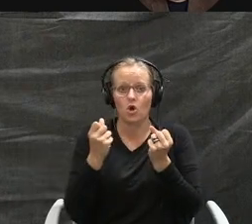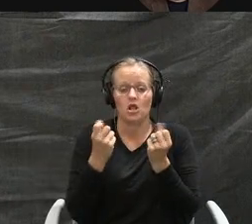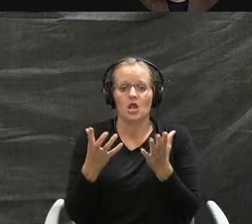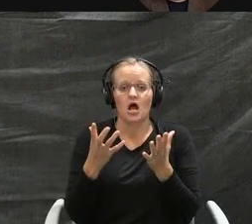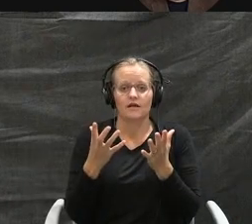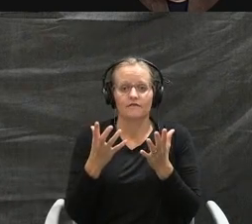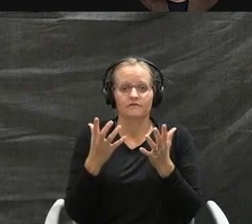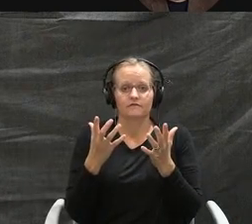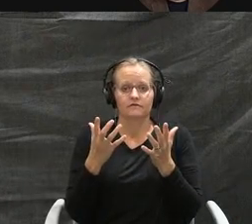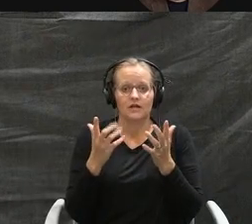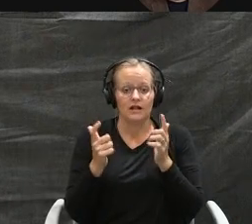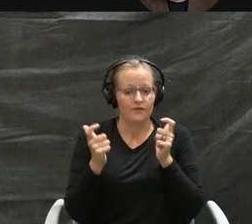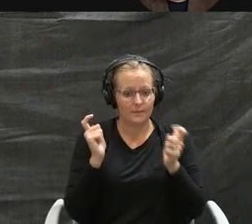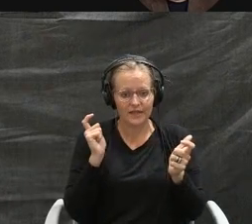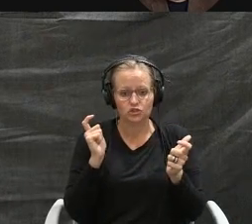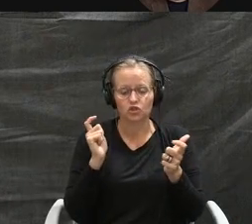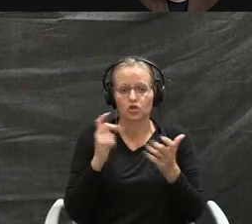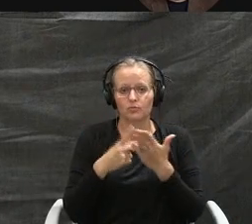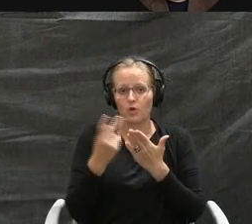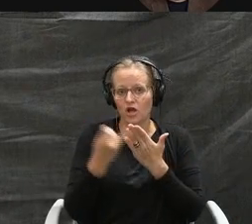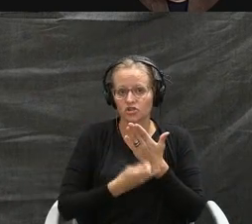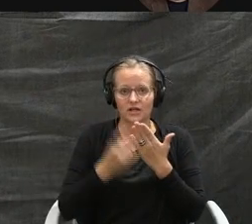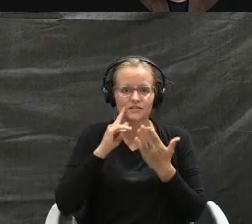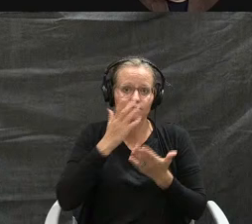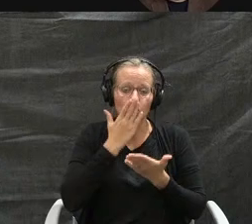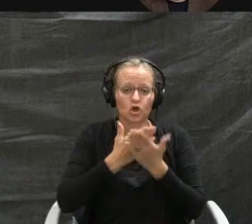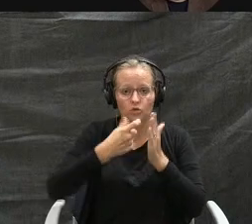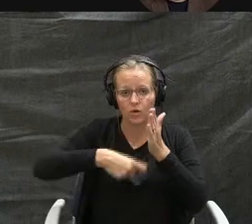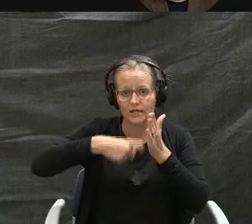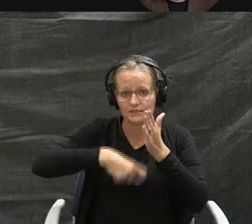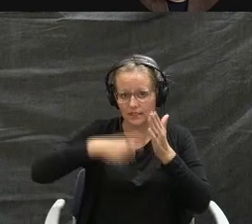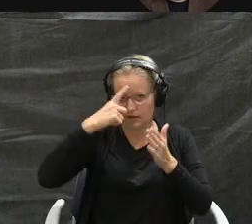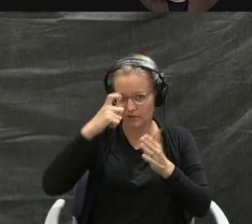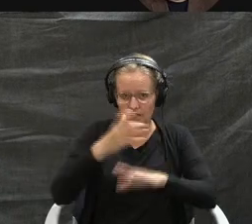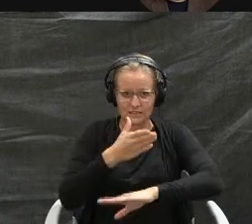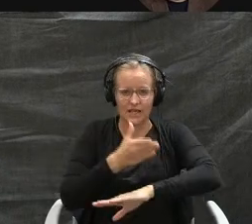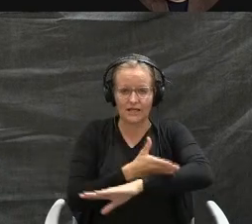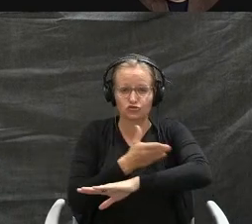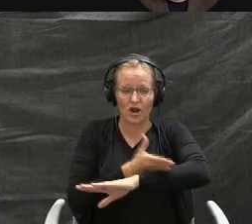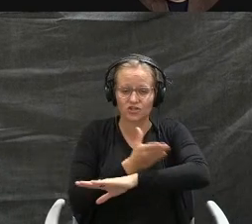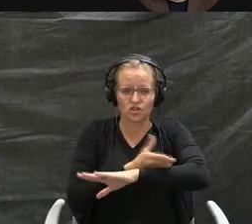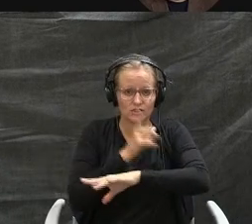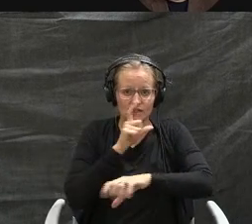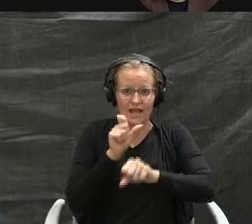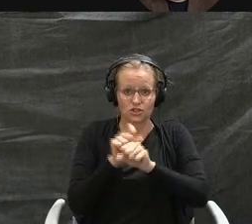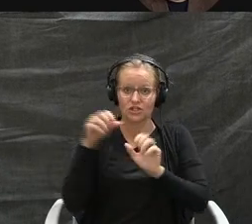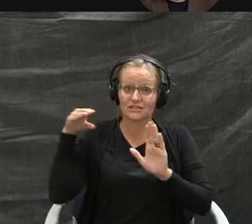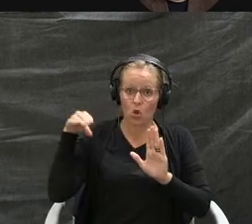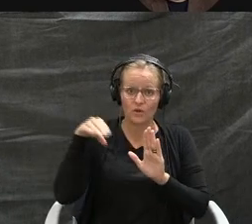try to get some good pricing out there. 'cause it's construction is actually slowing down, but we're estimating that we should